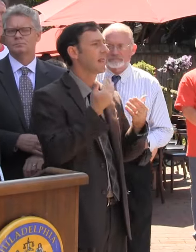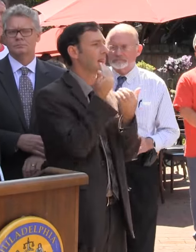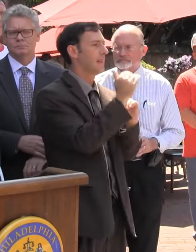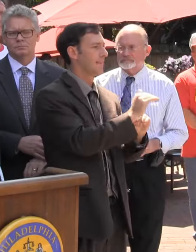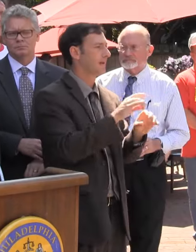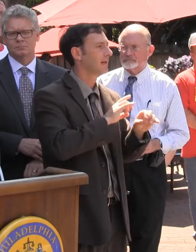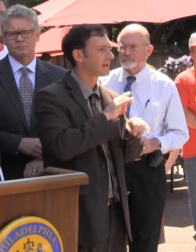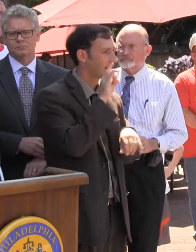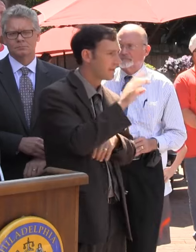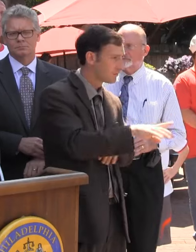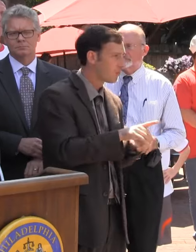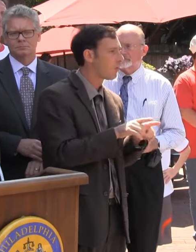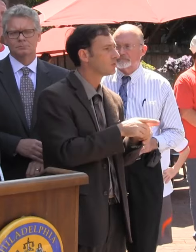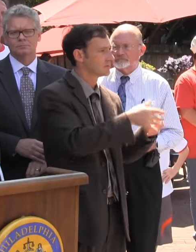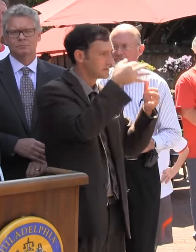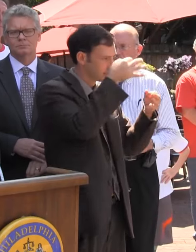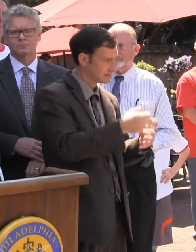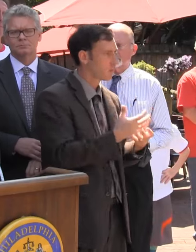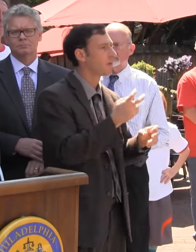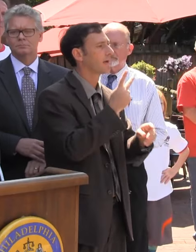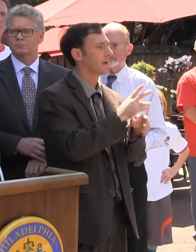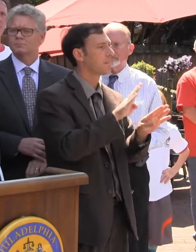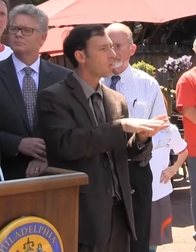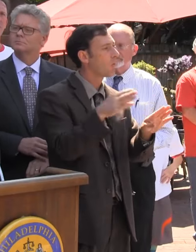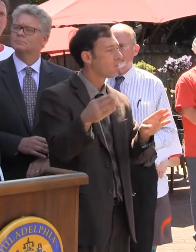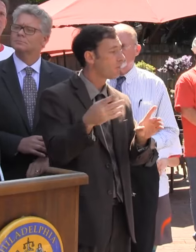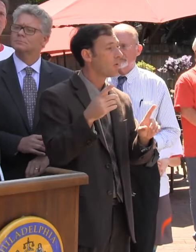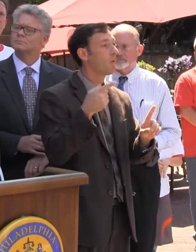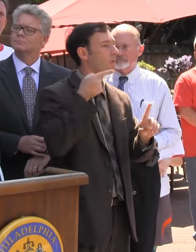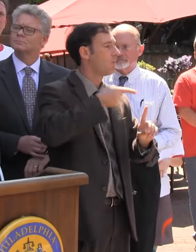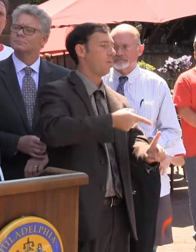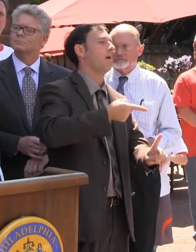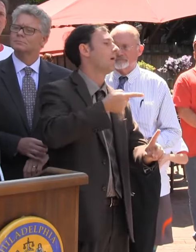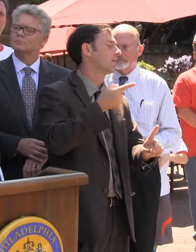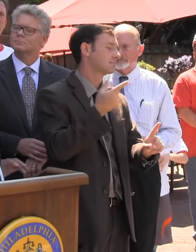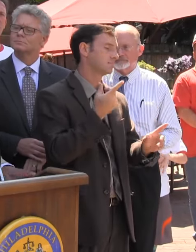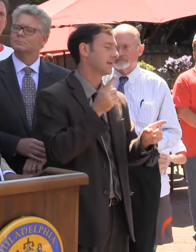has also decided to remain open, that would be of course the one, the only the incomparable